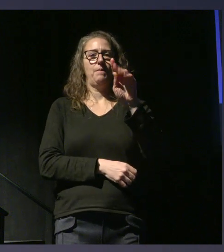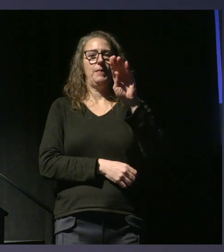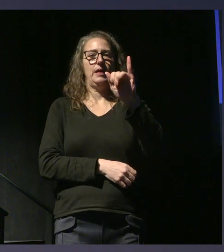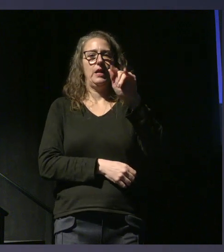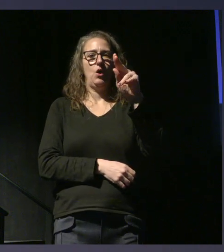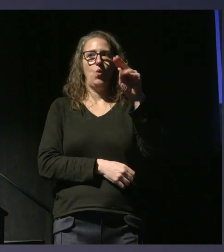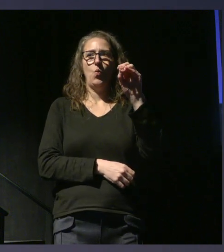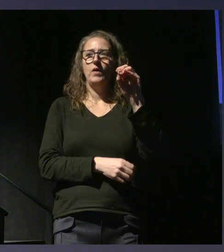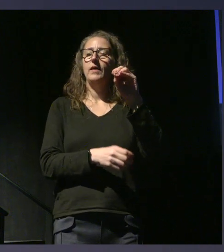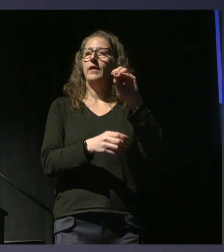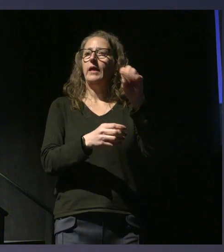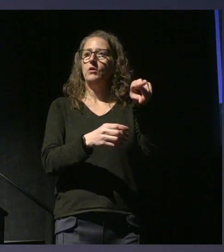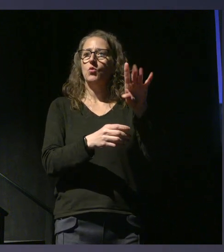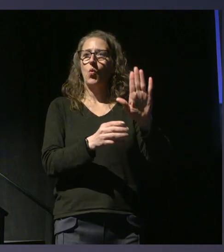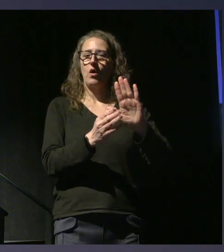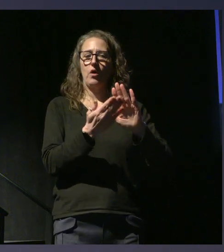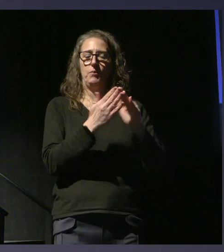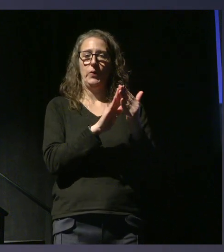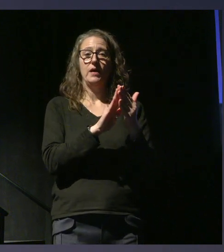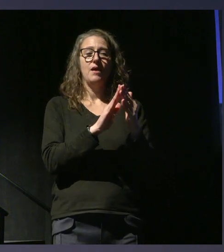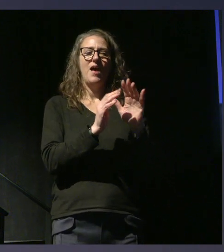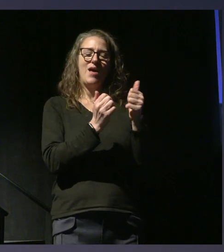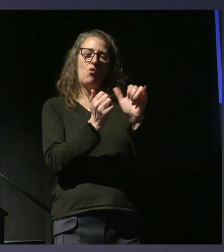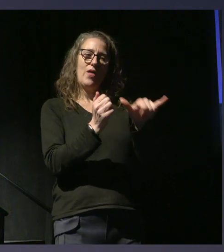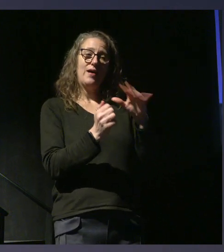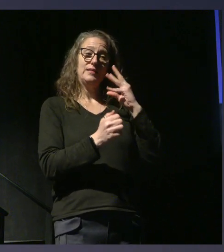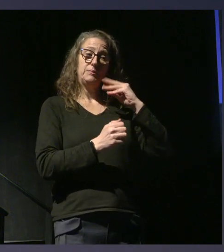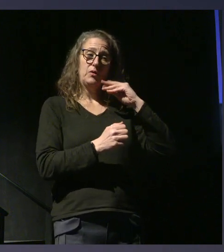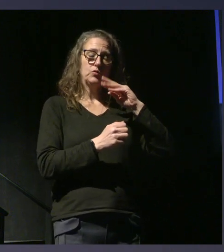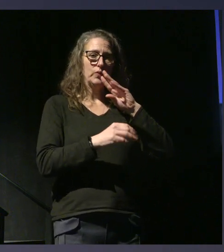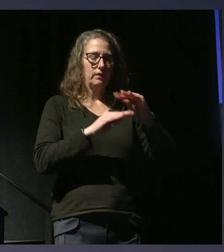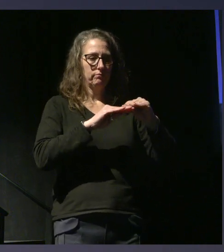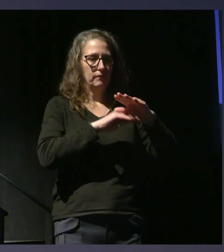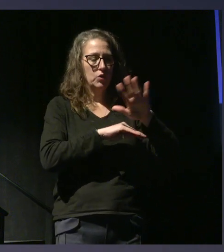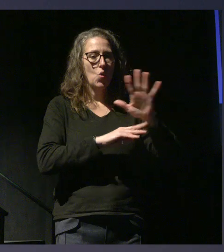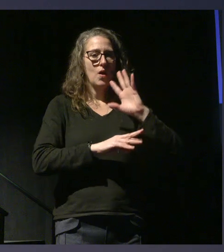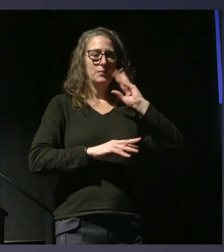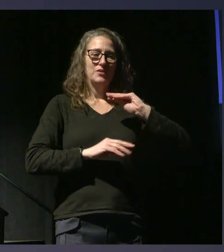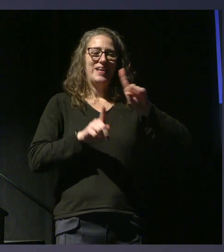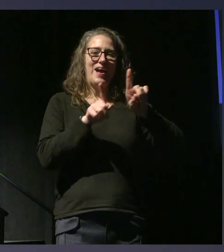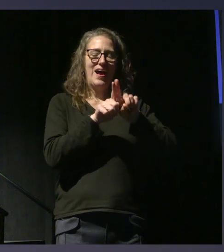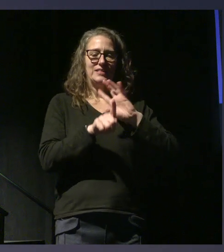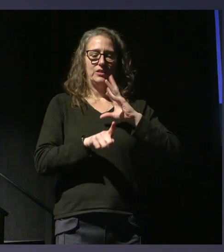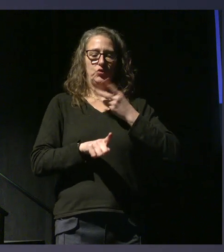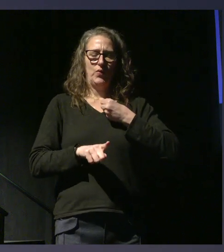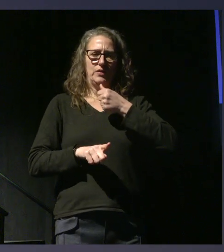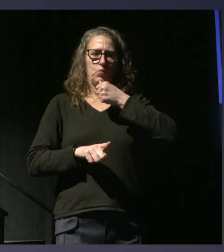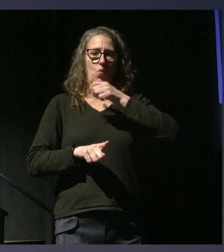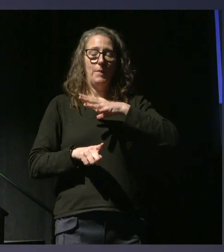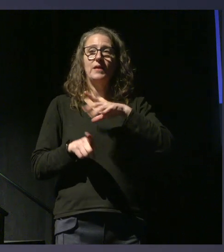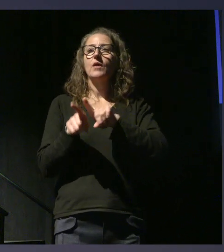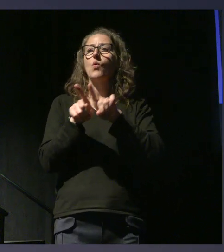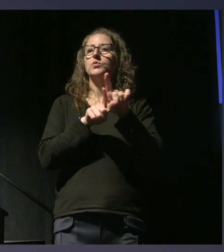not only your experience as a trans woman, but at Harvard as a college student, as a young gay man